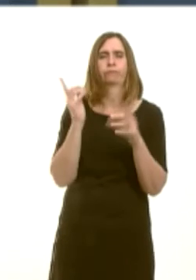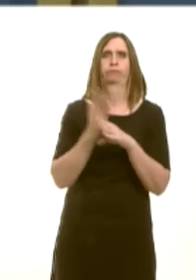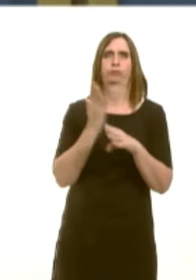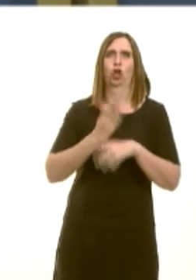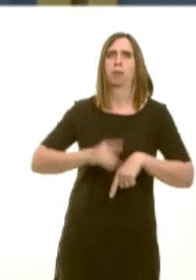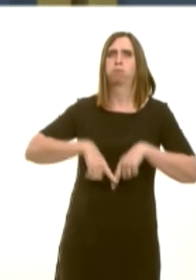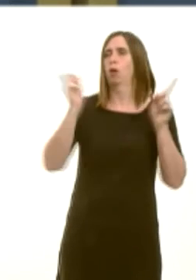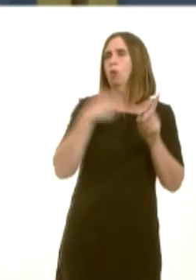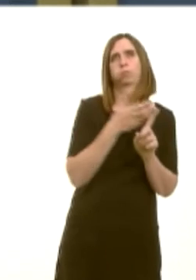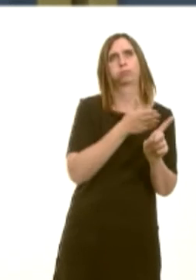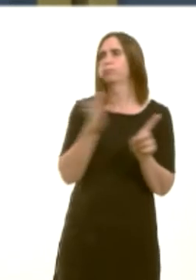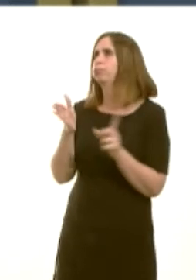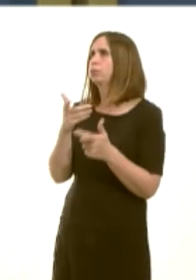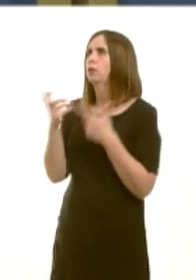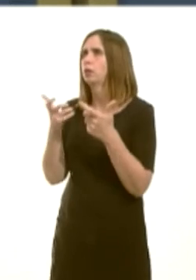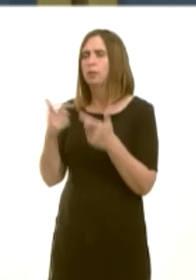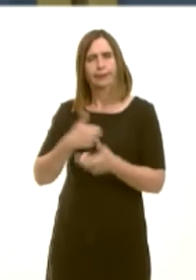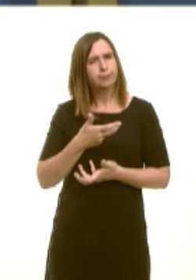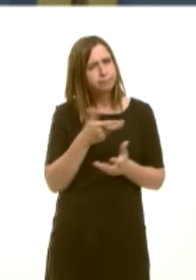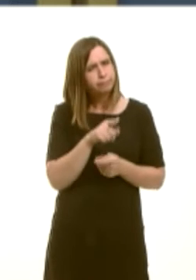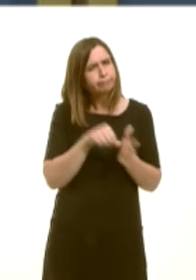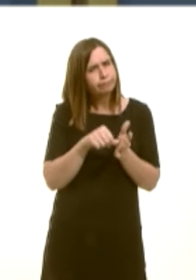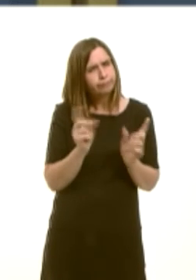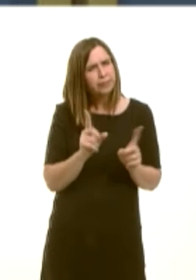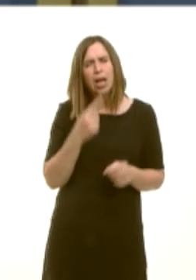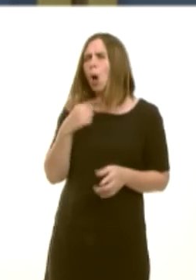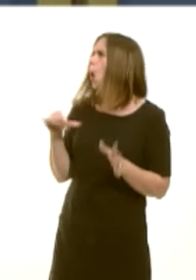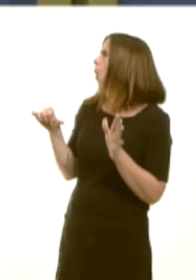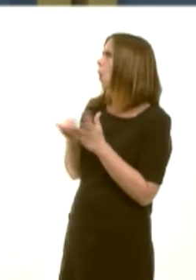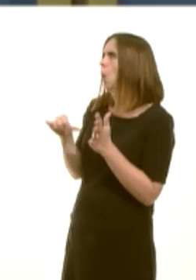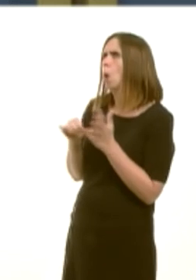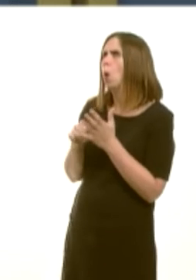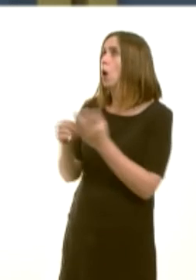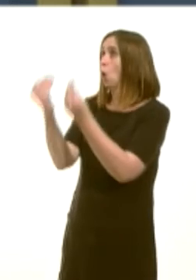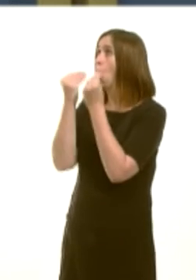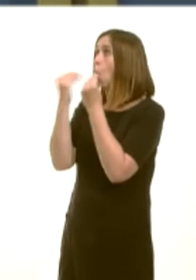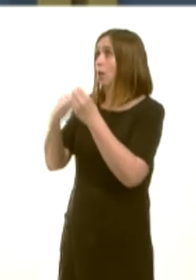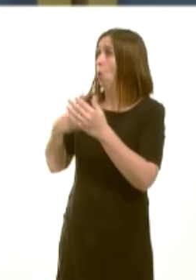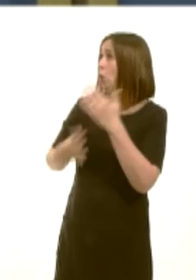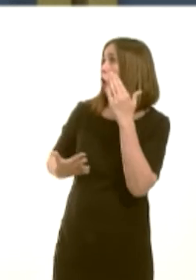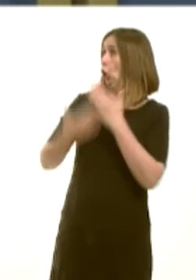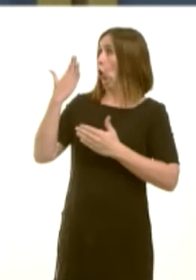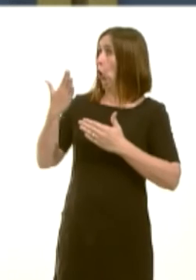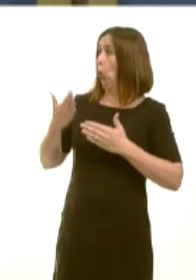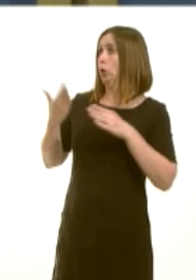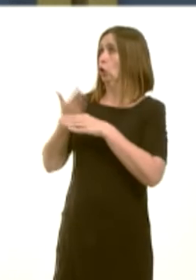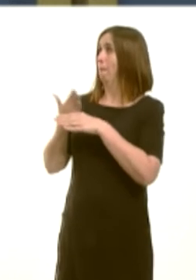they identified was the difficulty in finding the right courses for them in north Wales,